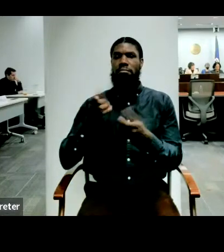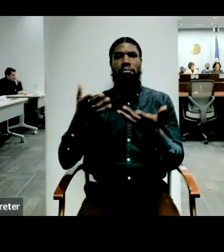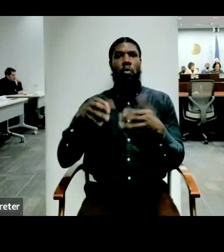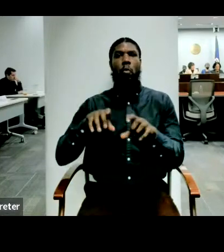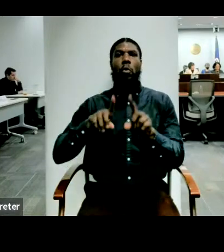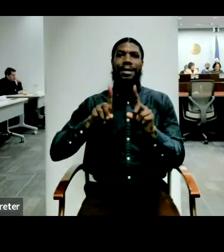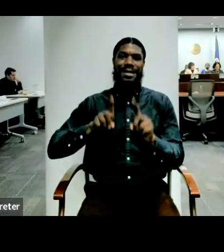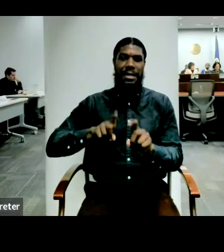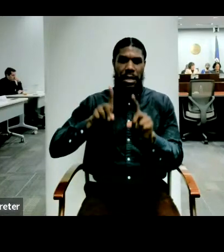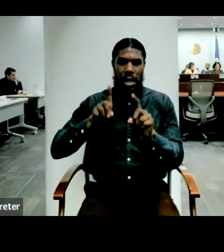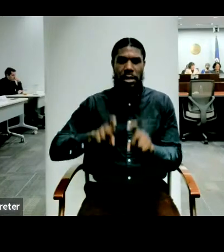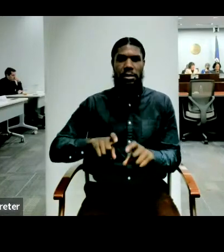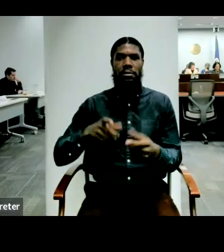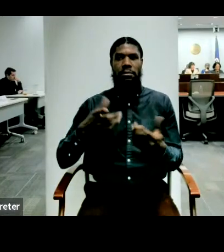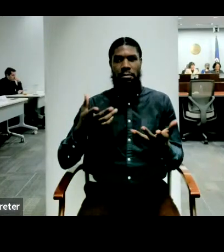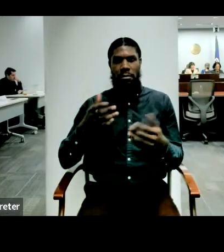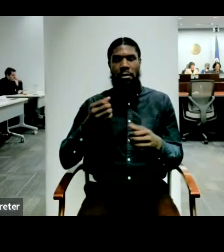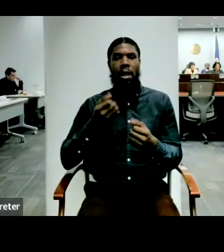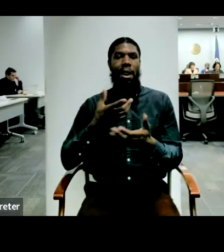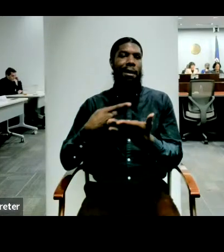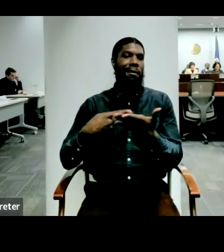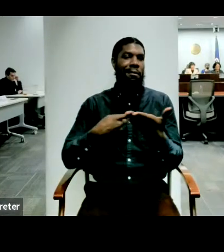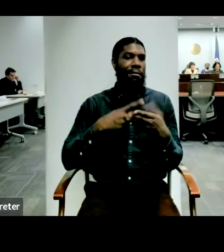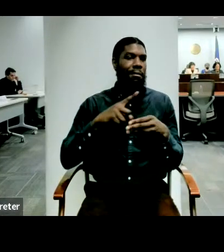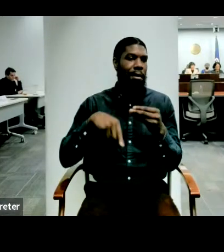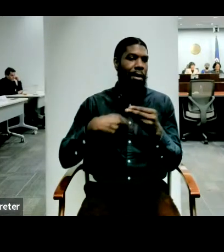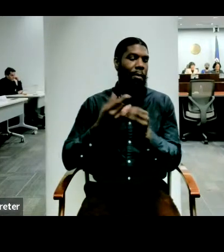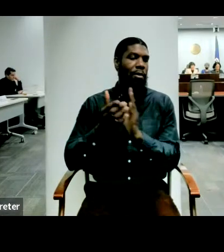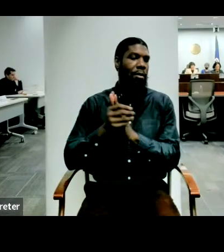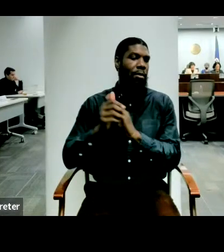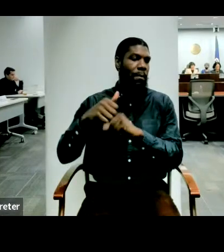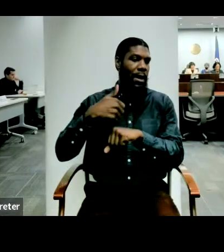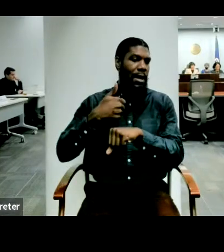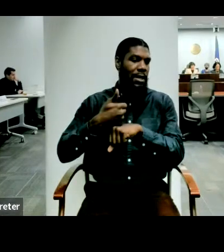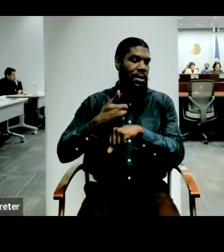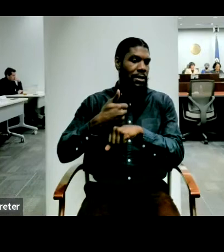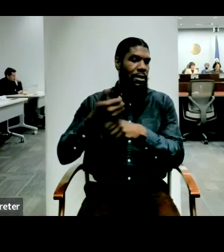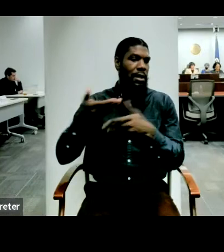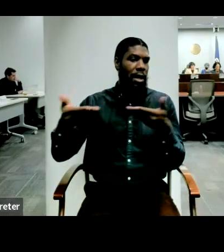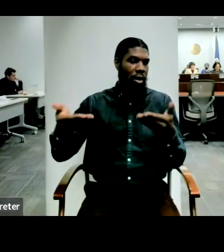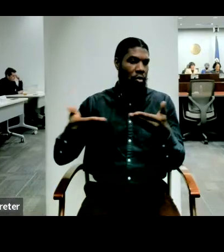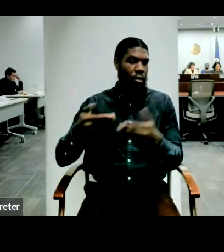so there has been a lot of discussions about skill-based hiring, um which I think is admirable.